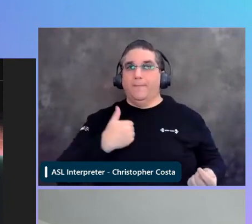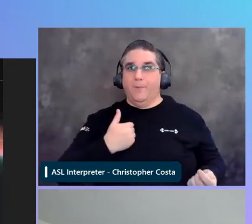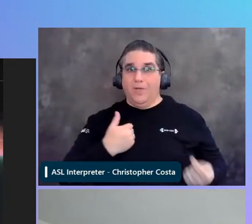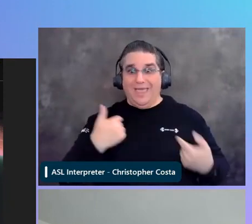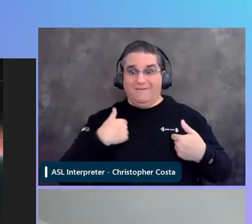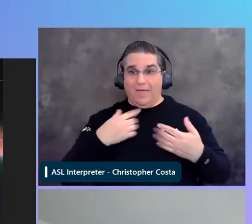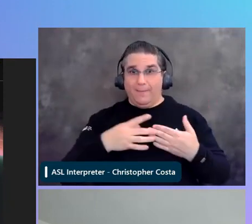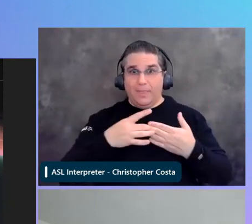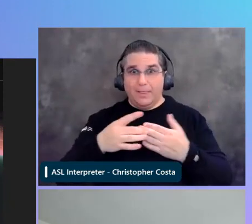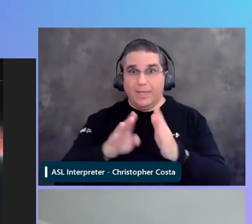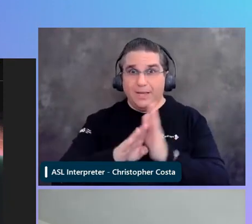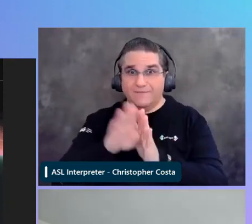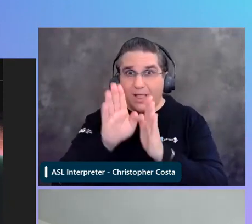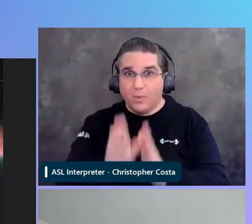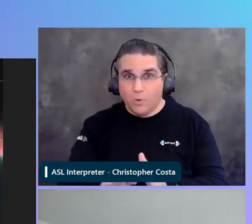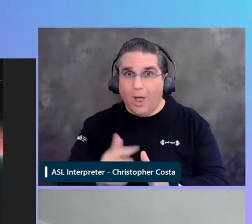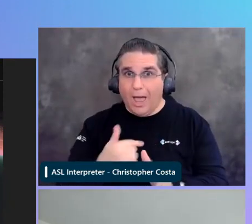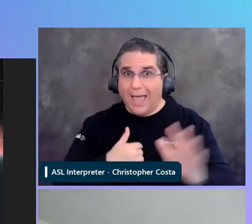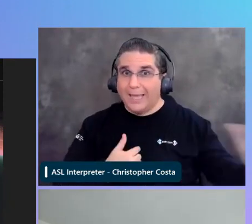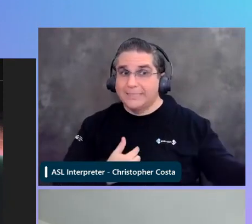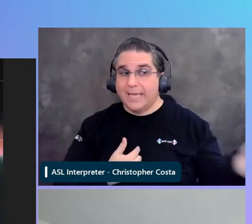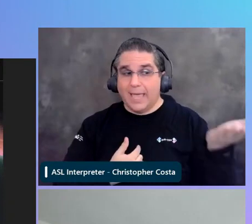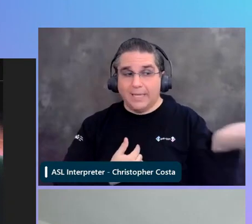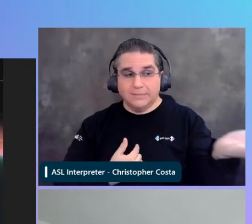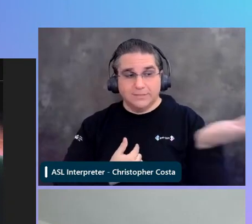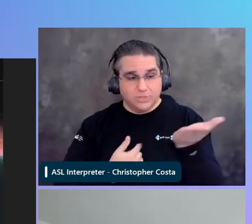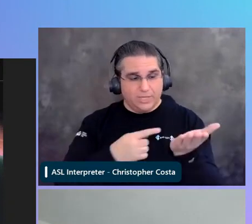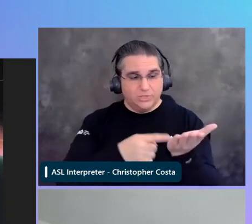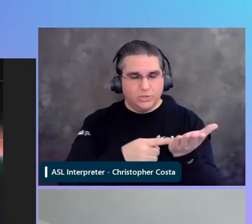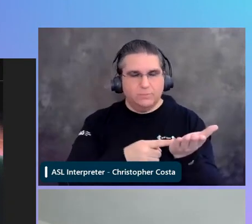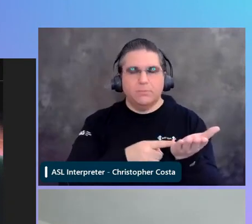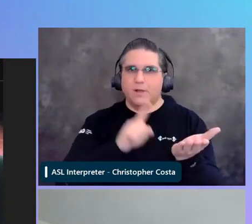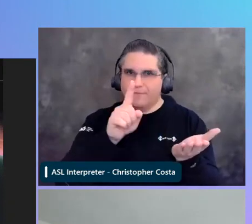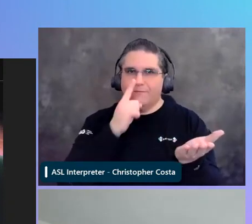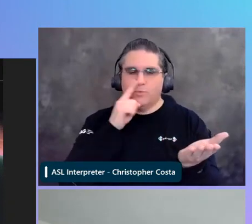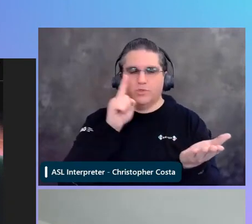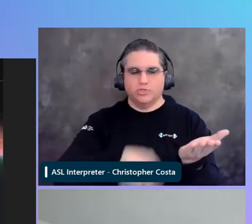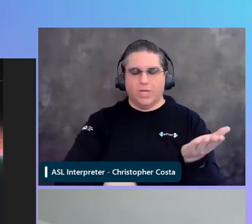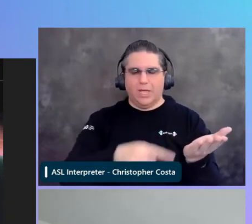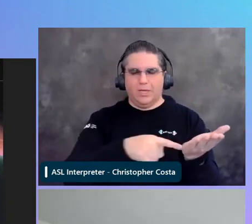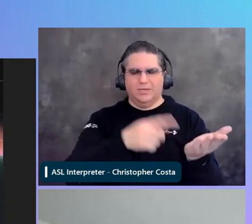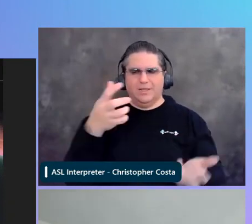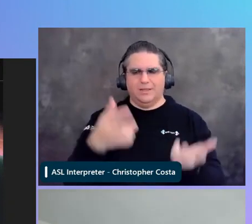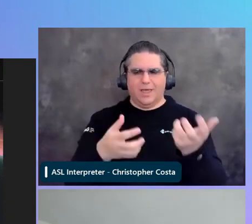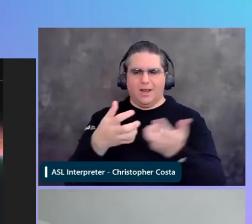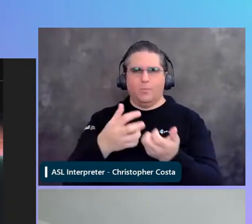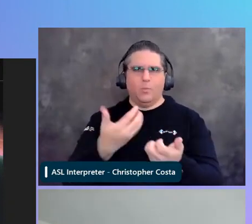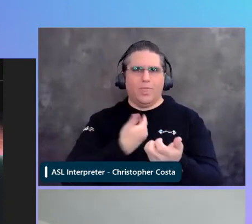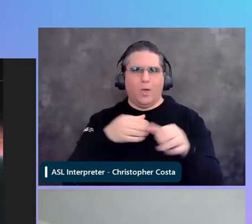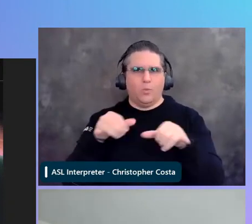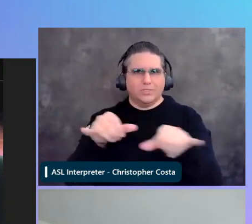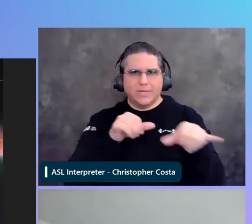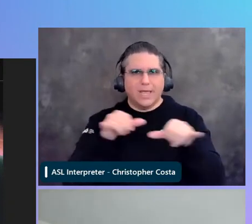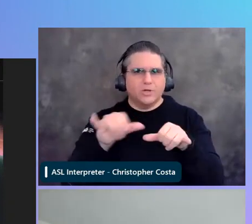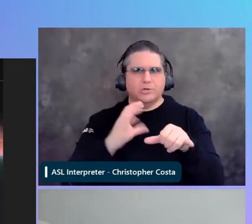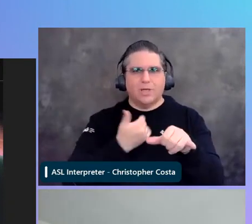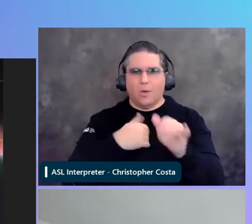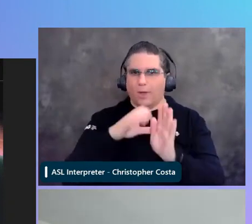suggestions align with the project standards and ethics.